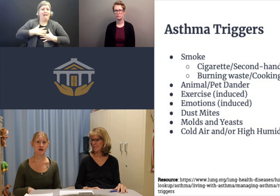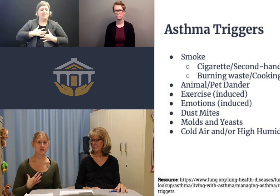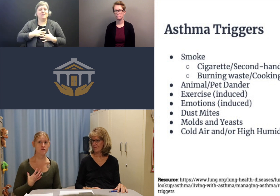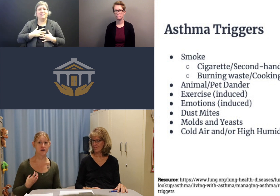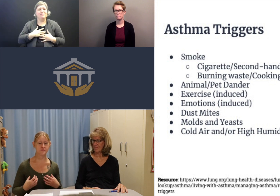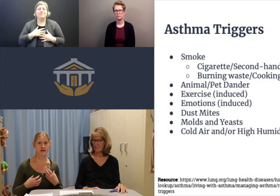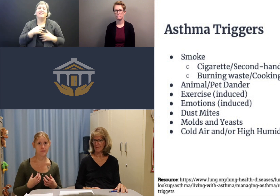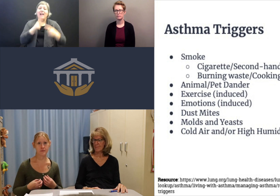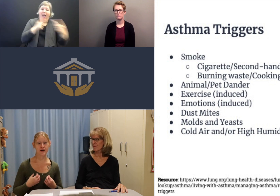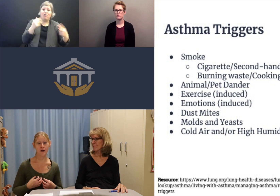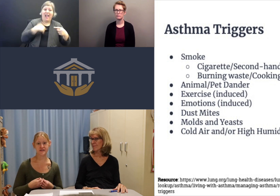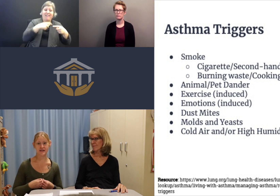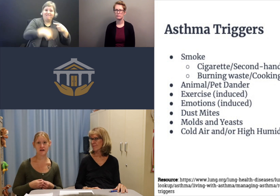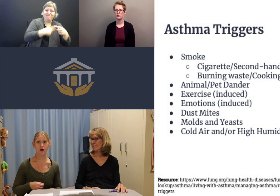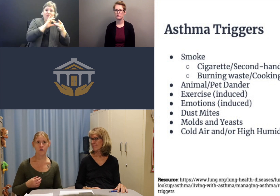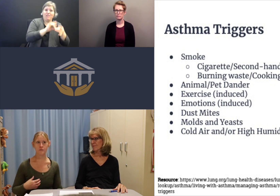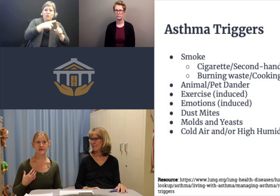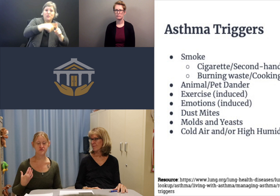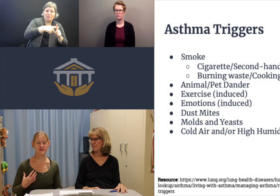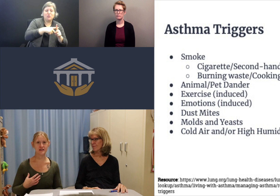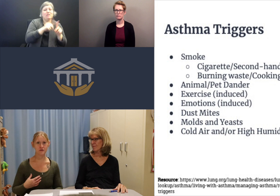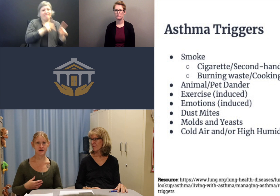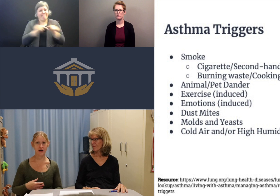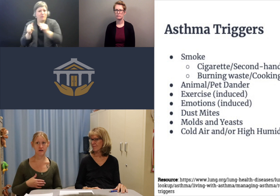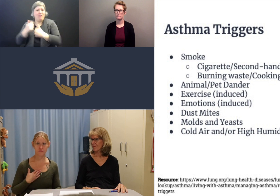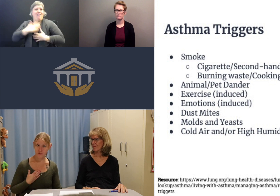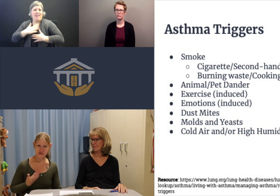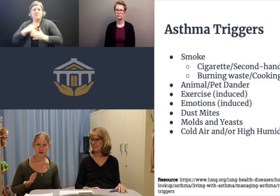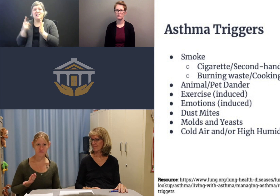your lungs might not be able to compensate or when it's really humid. I know for myself